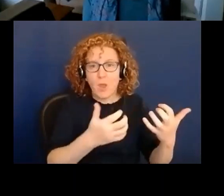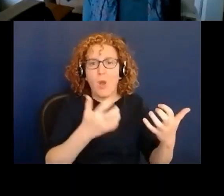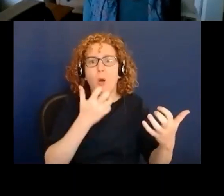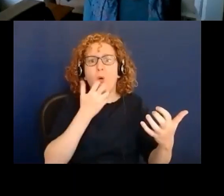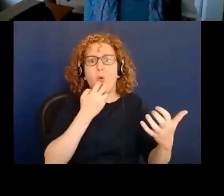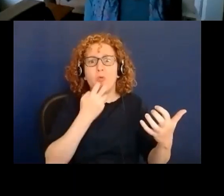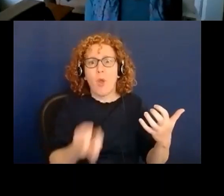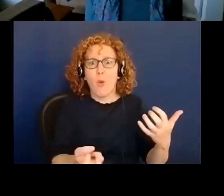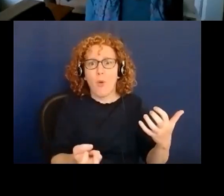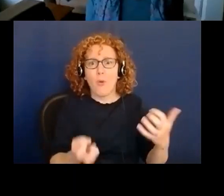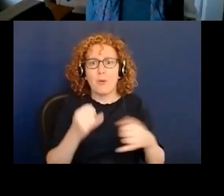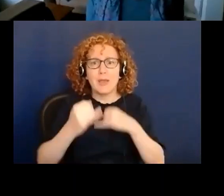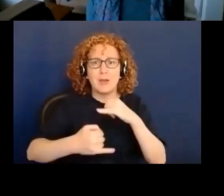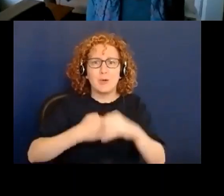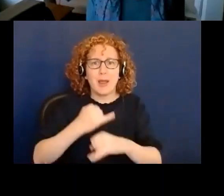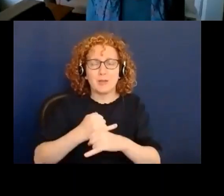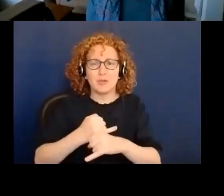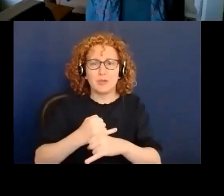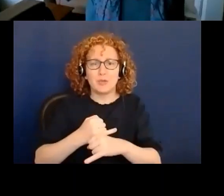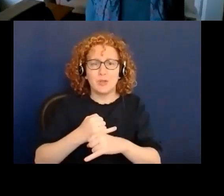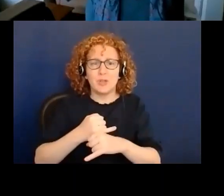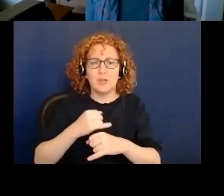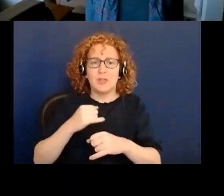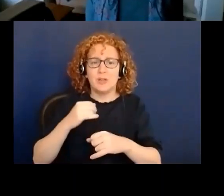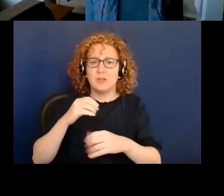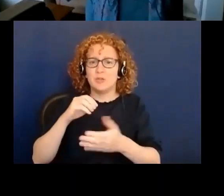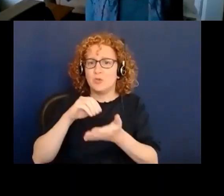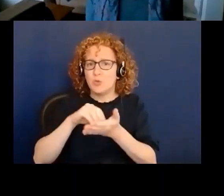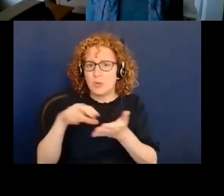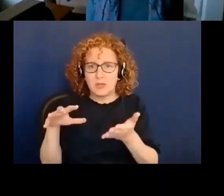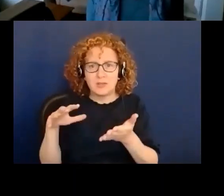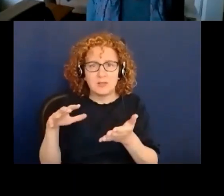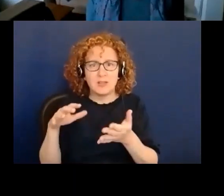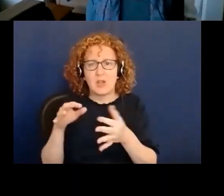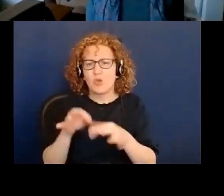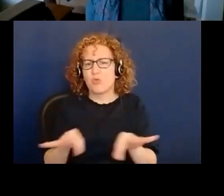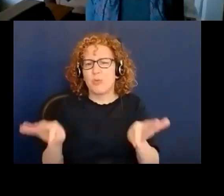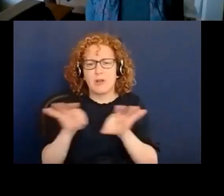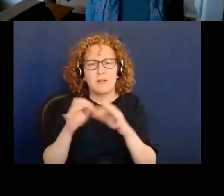internationalization international students are critically important to our campus so